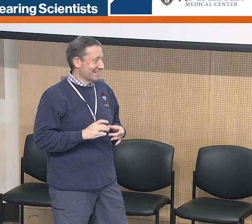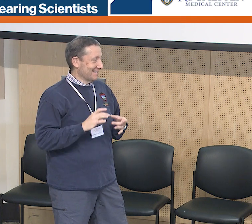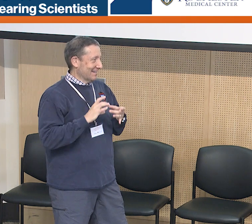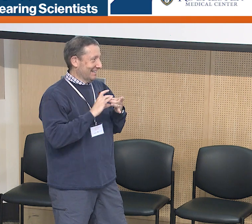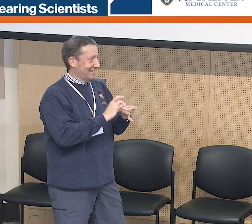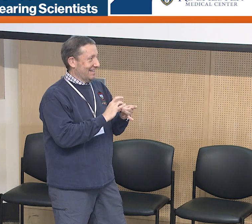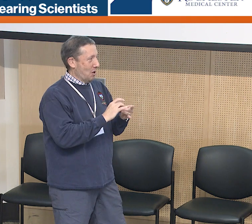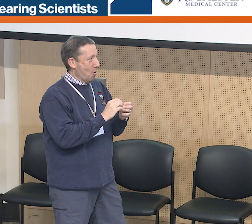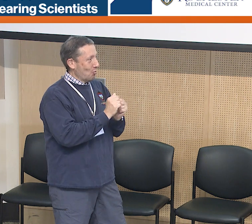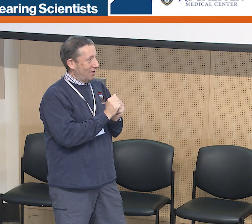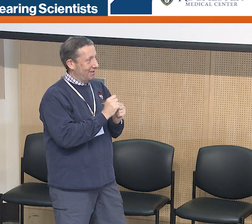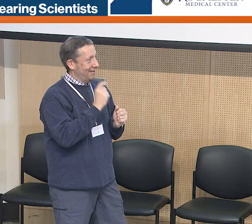I have a third comment.